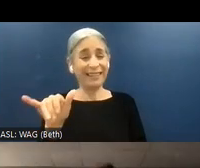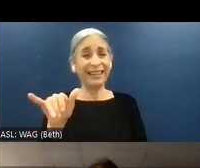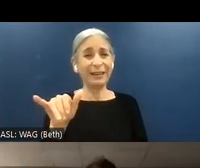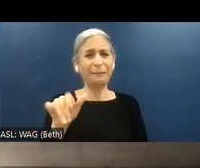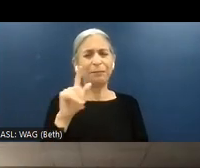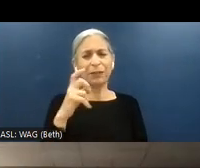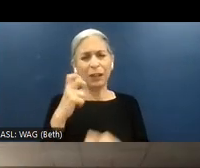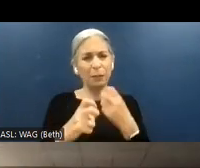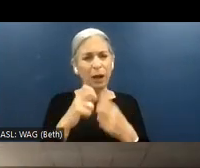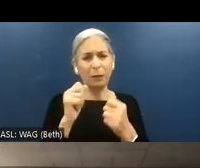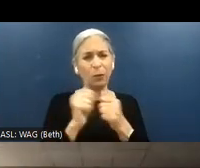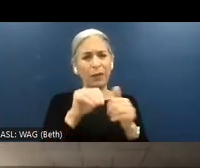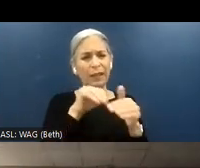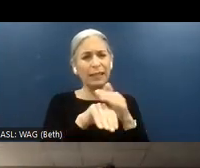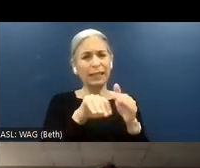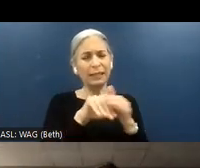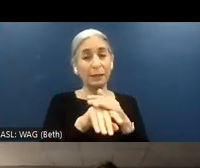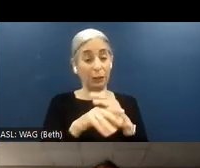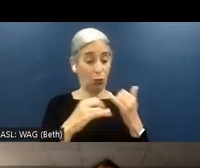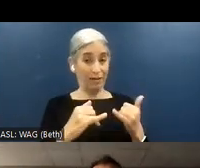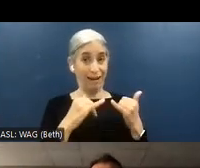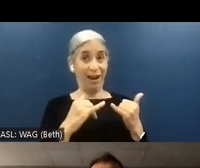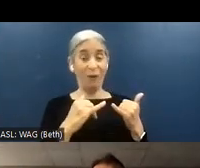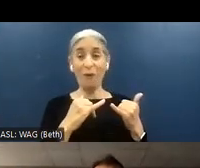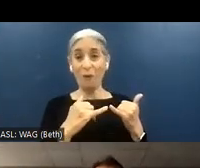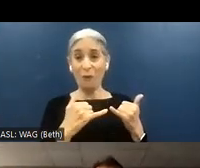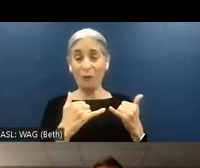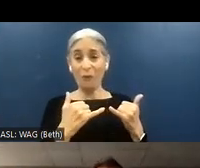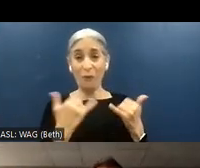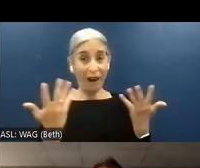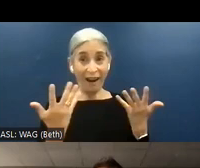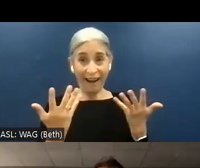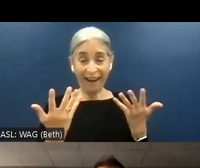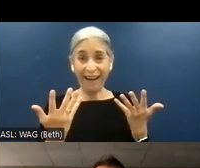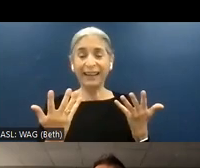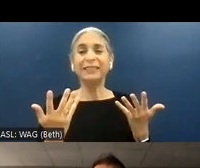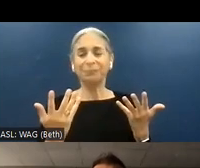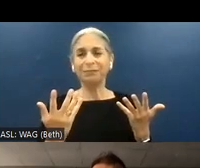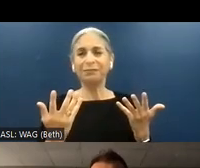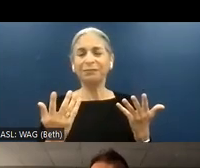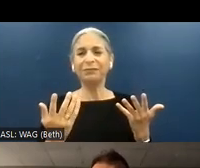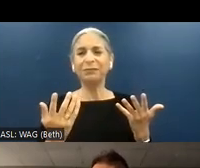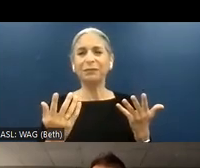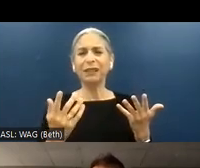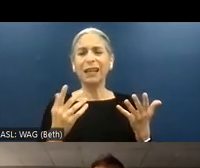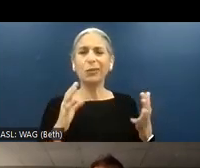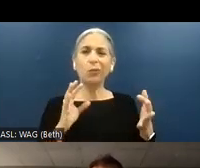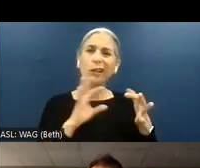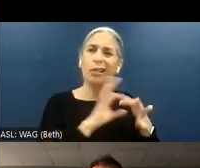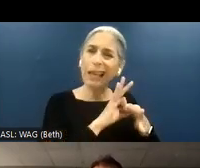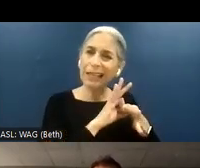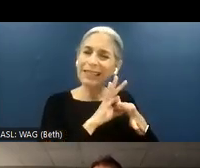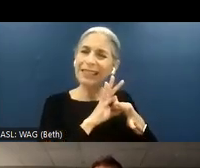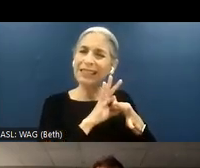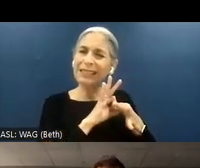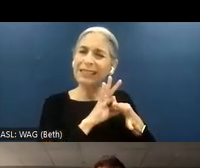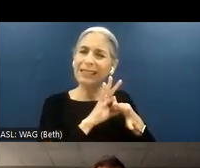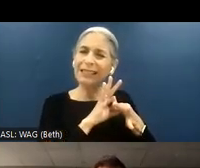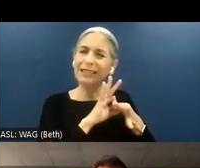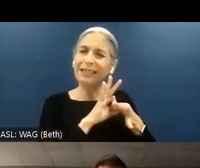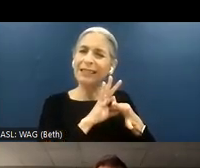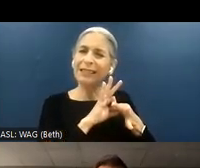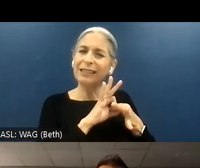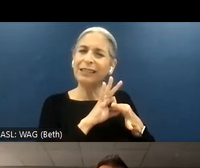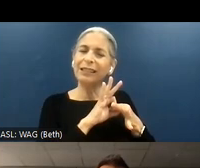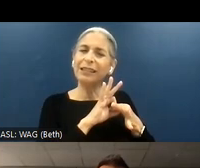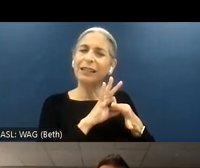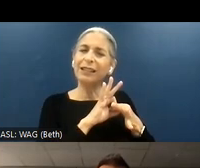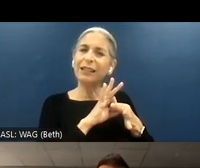with accessibility at the moment is that it relates to a conformance, which is a binary